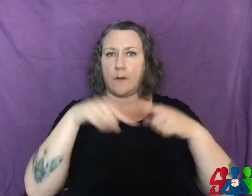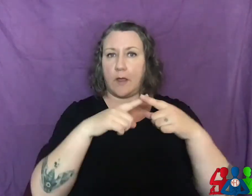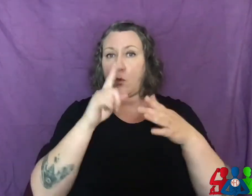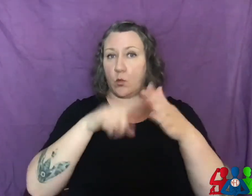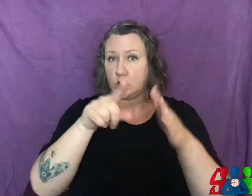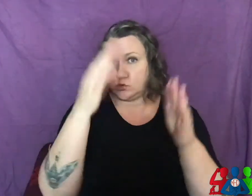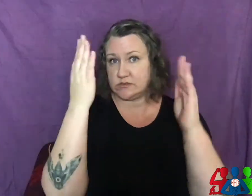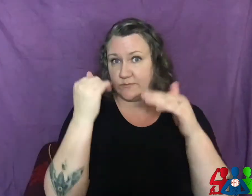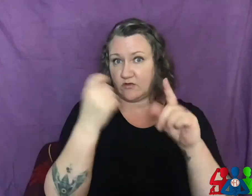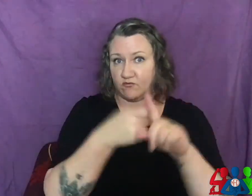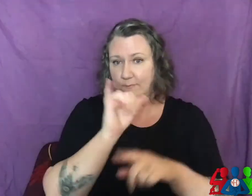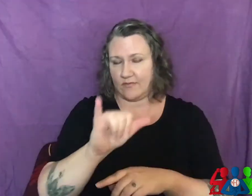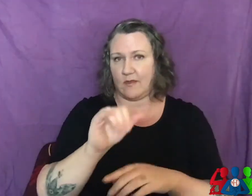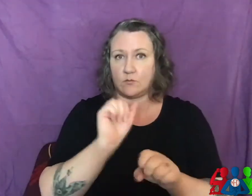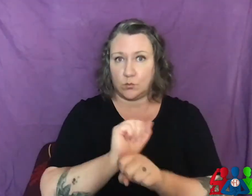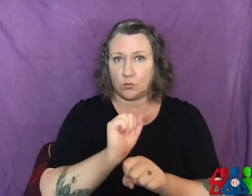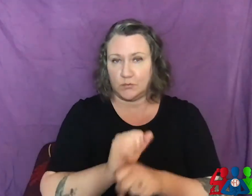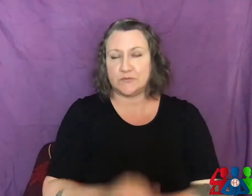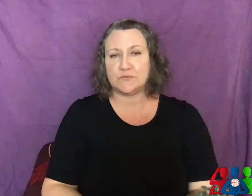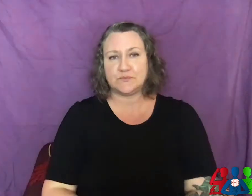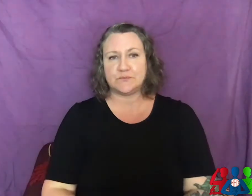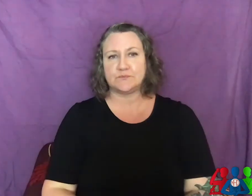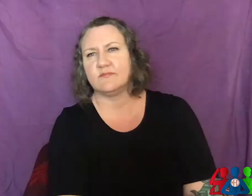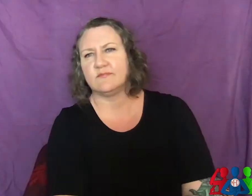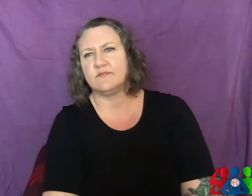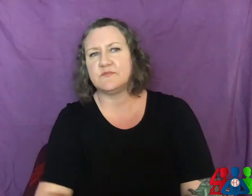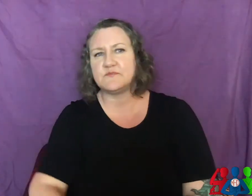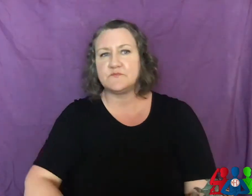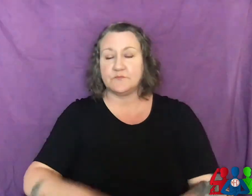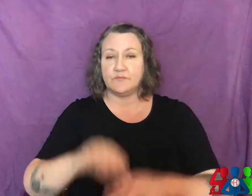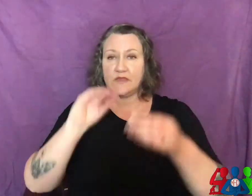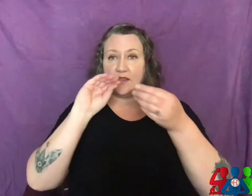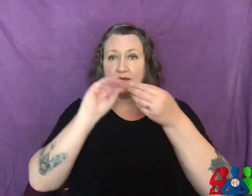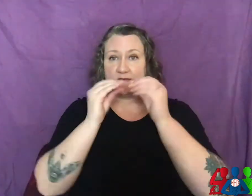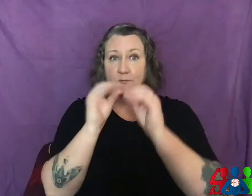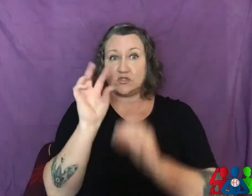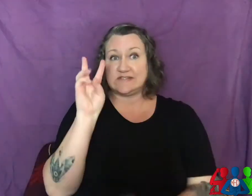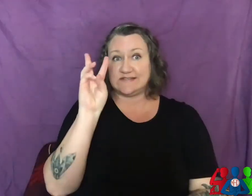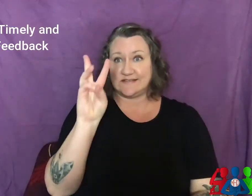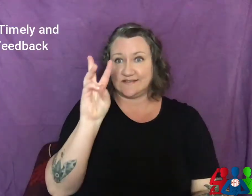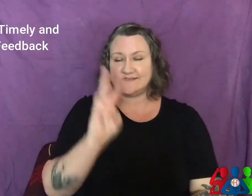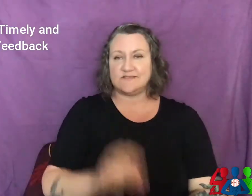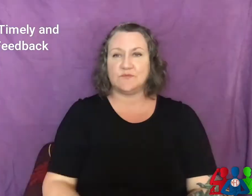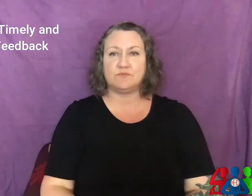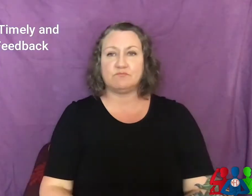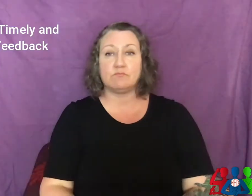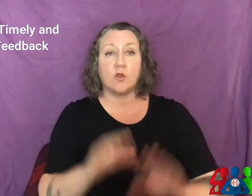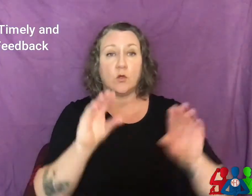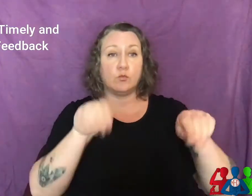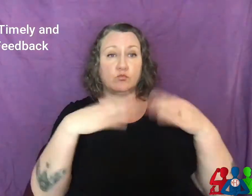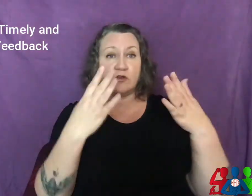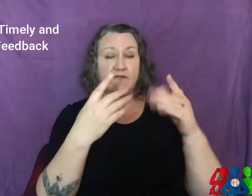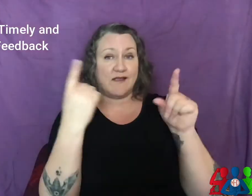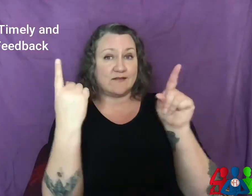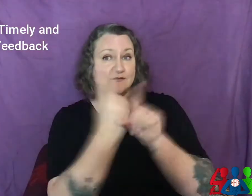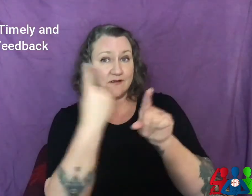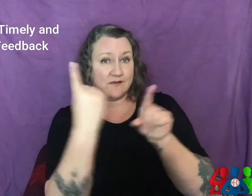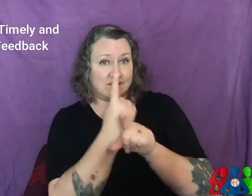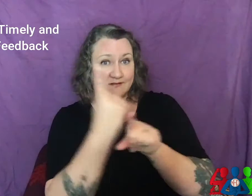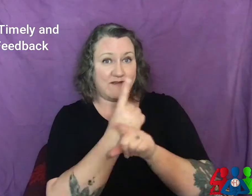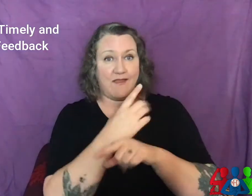better understanding of what is expected of them and how to complete the work. Number six,